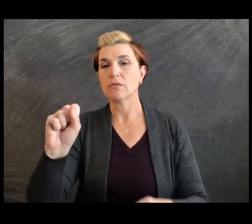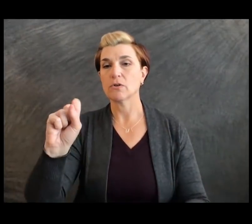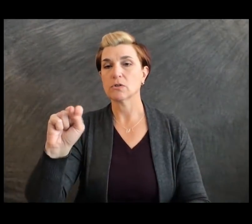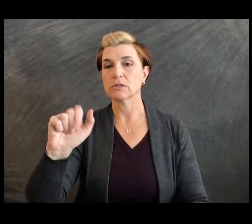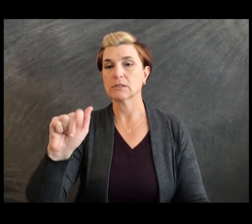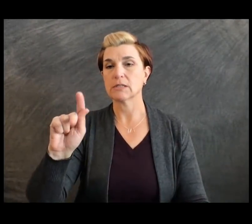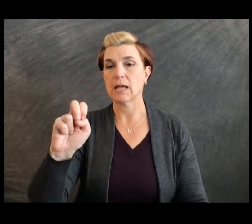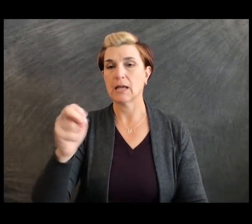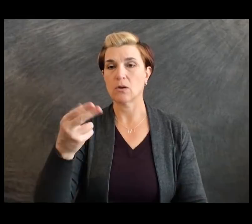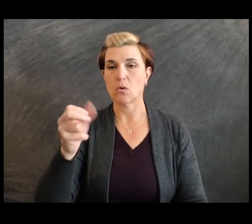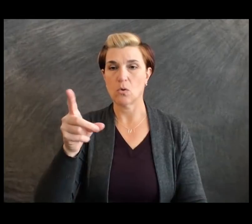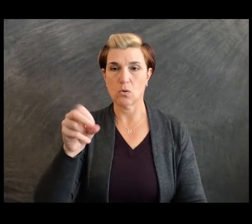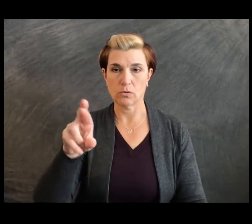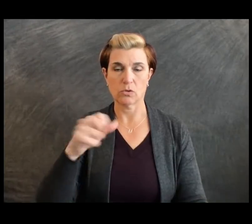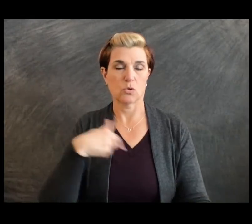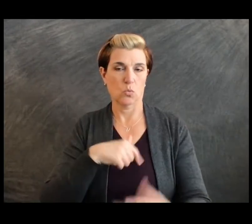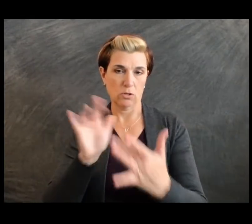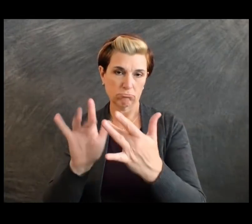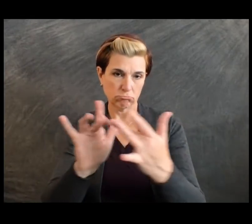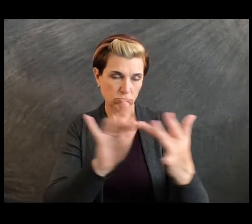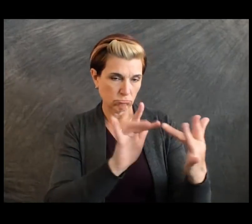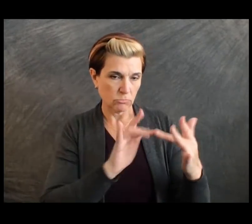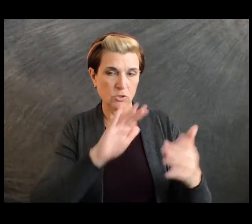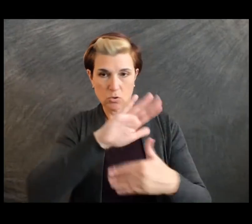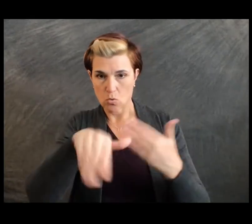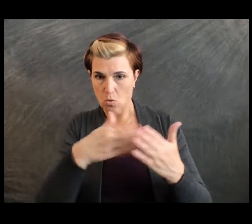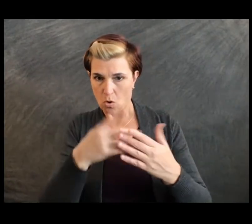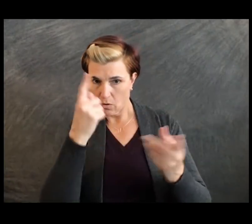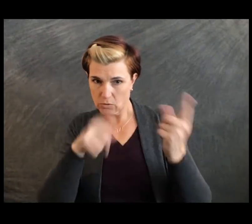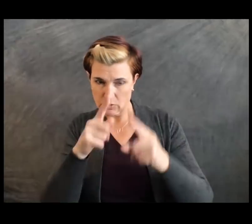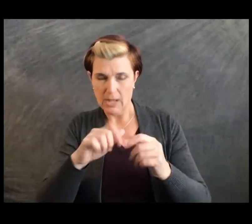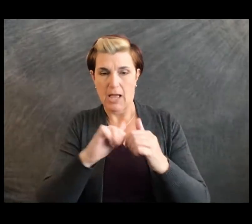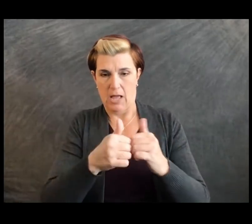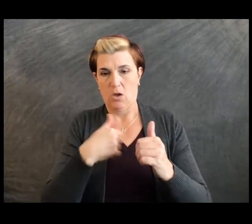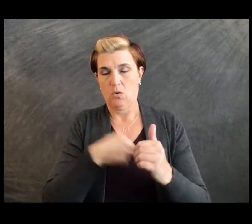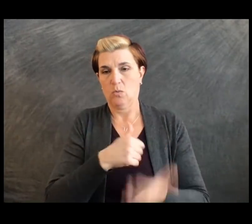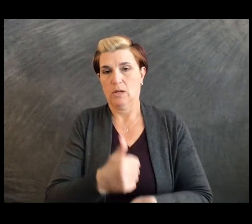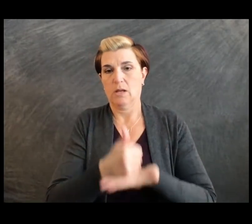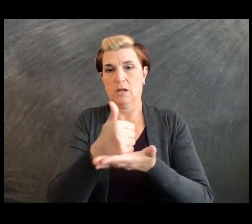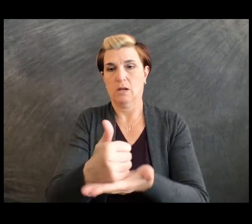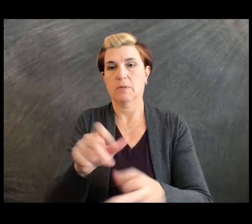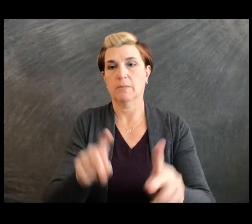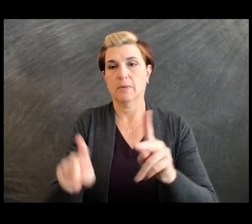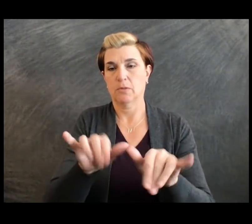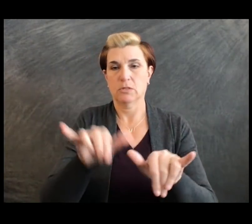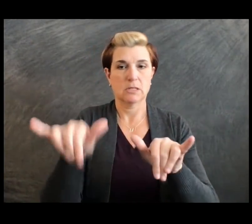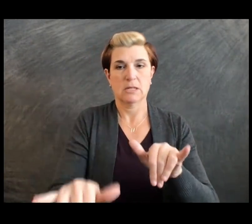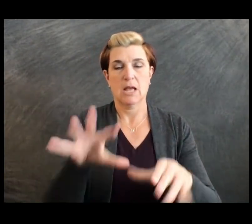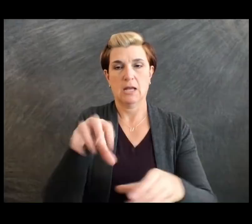we're doing things that are most helpful to them and additionally we've extended